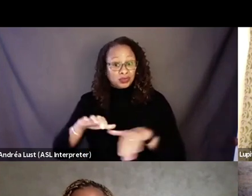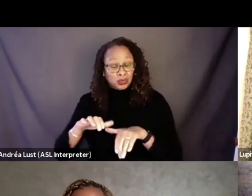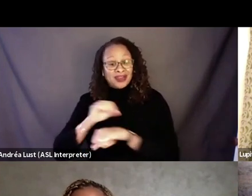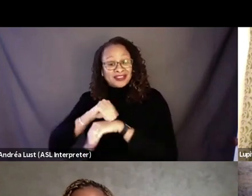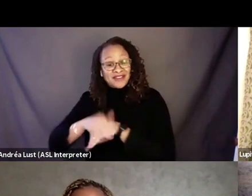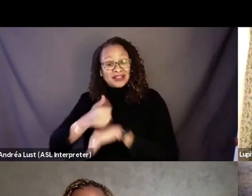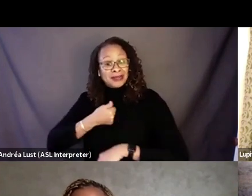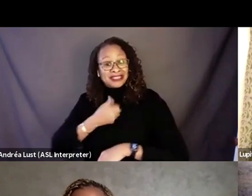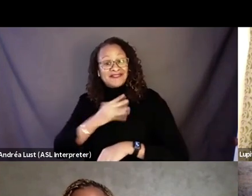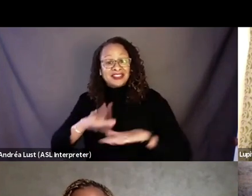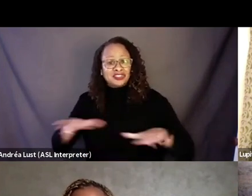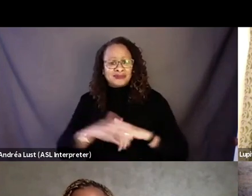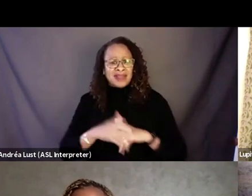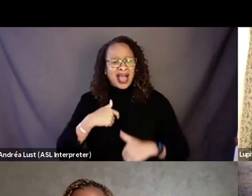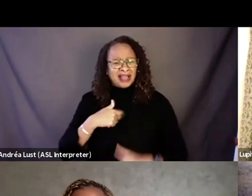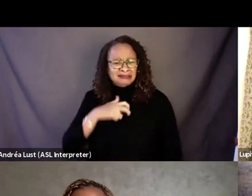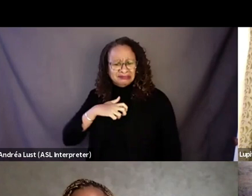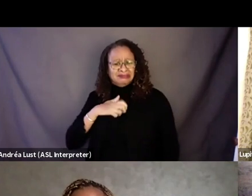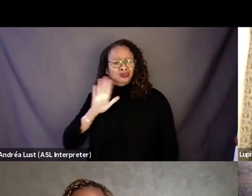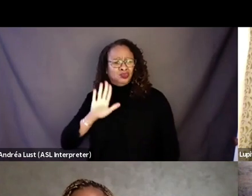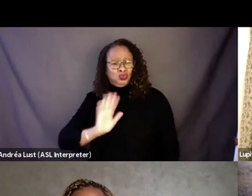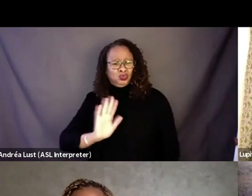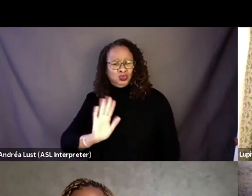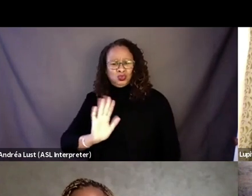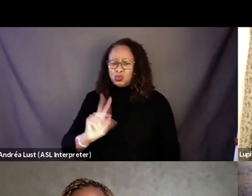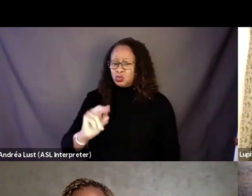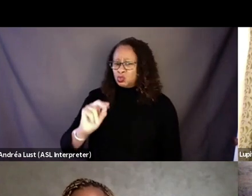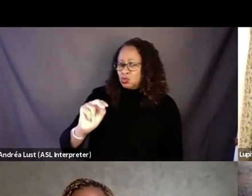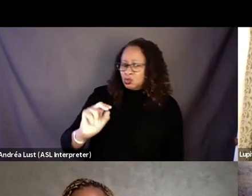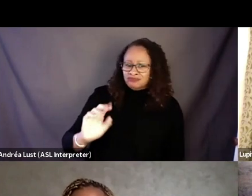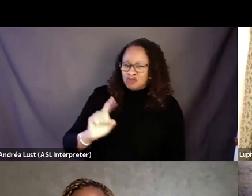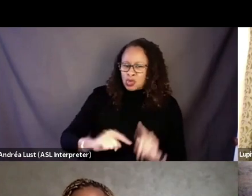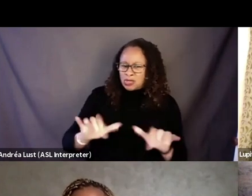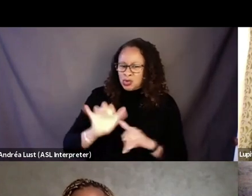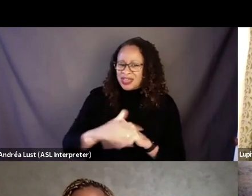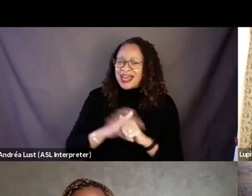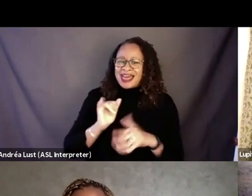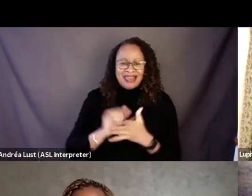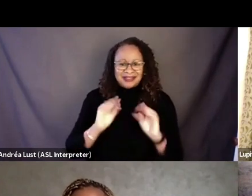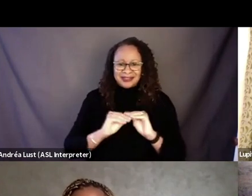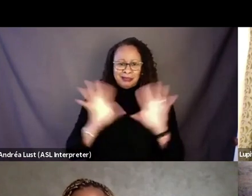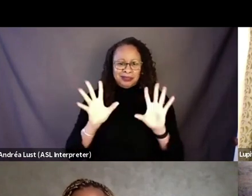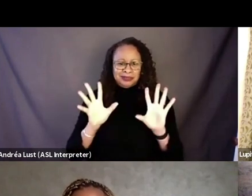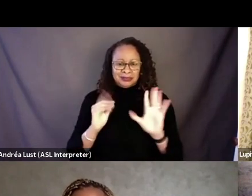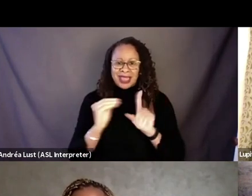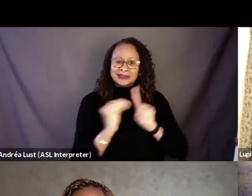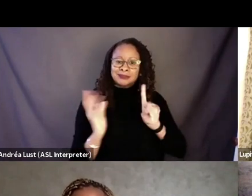I was taken aback. I was like, no, no, no, no, no, no, you can't do that. I mean, that completely exposes me.